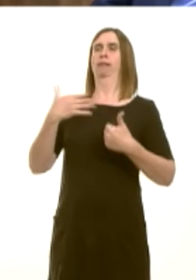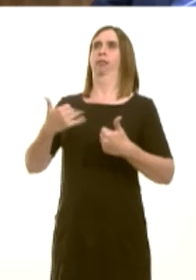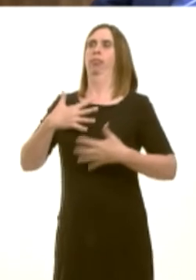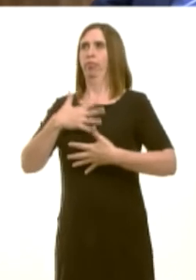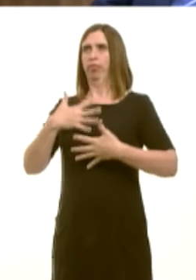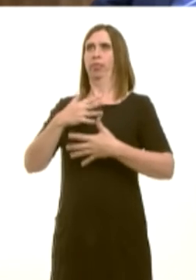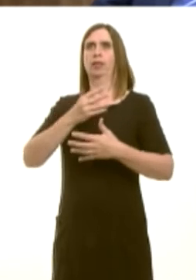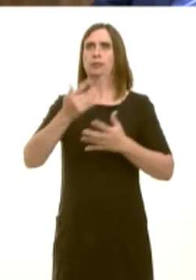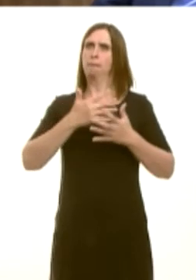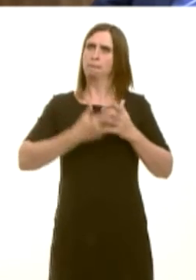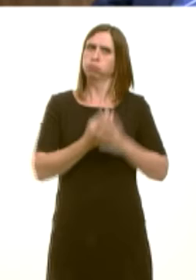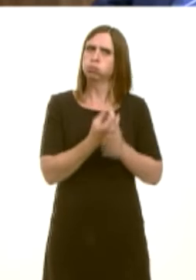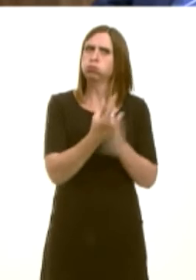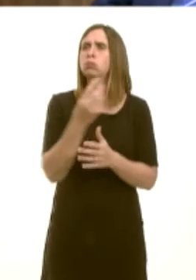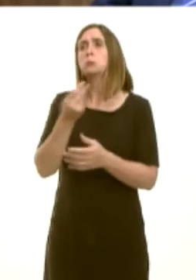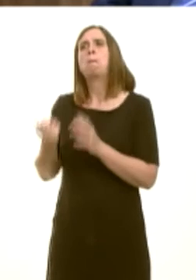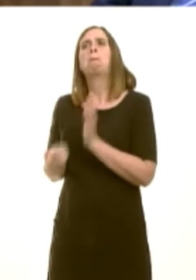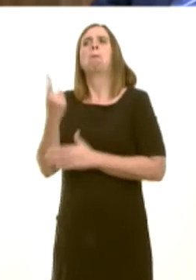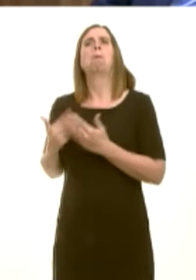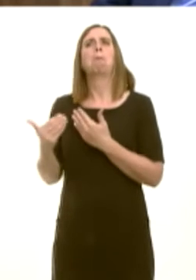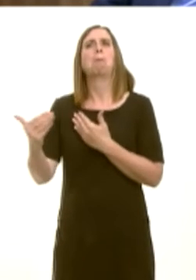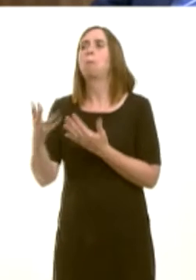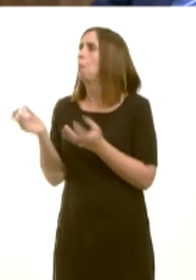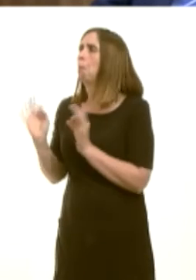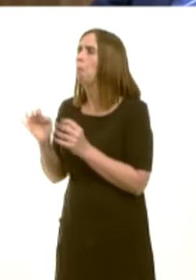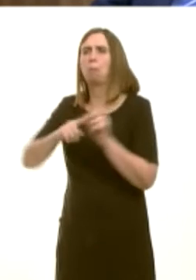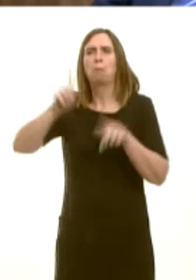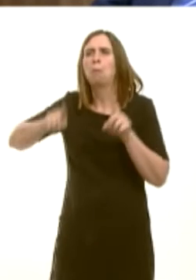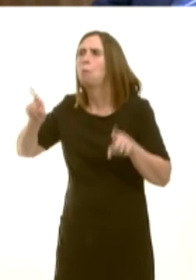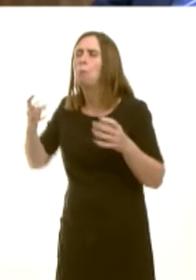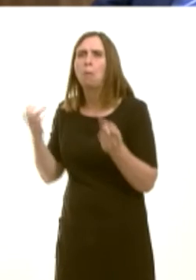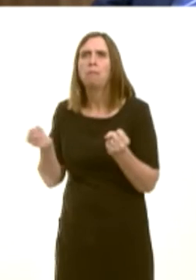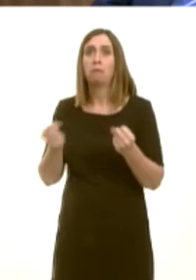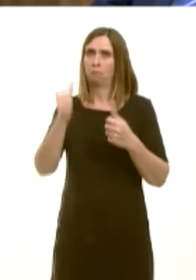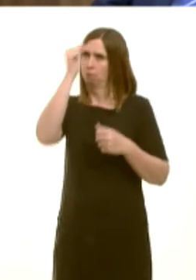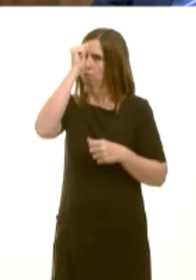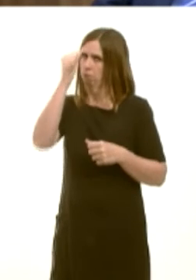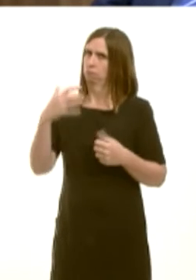That is why the health Minister is looking at increasing the resources available for